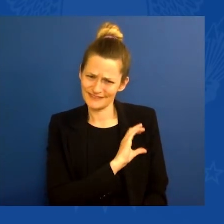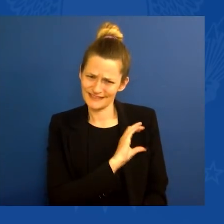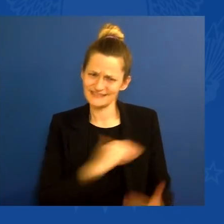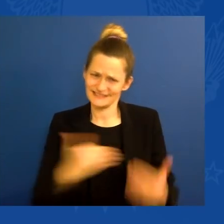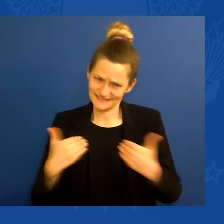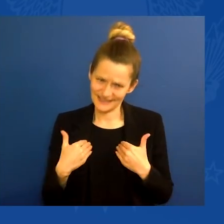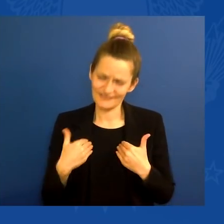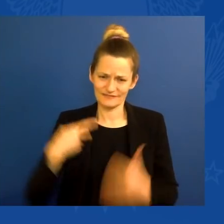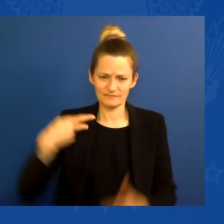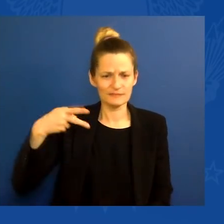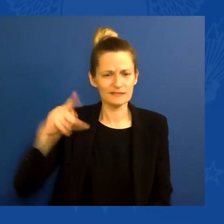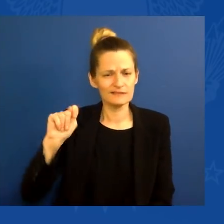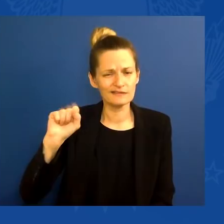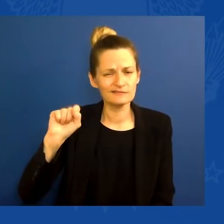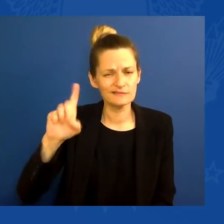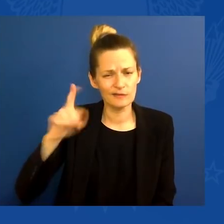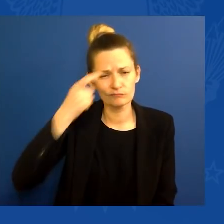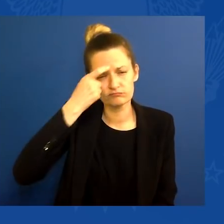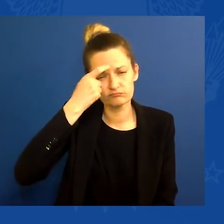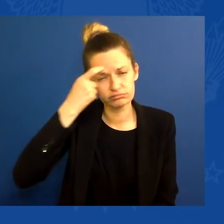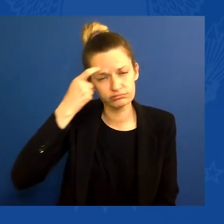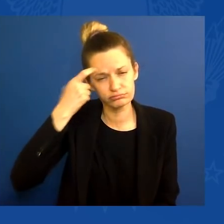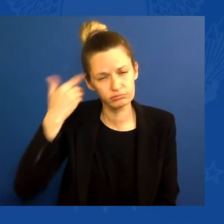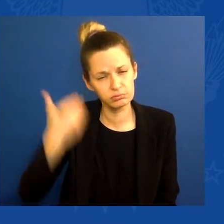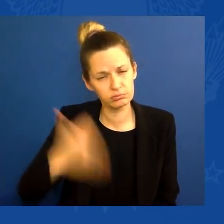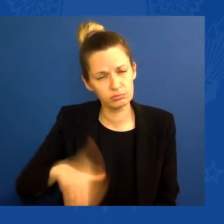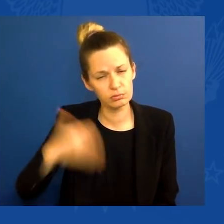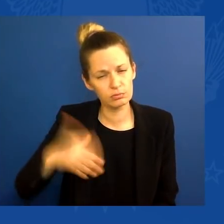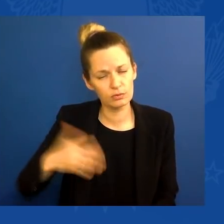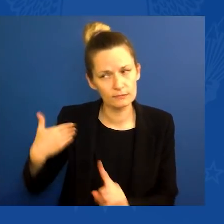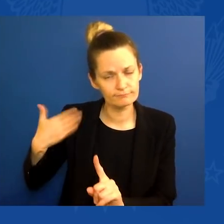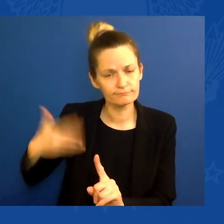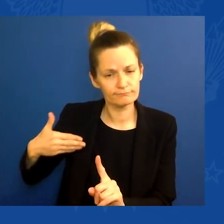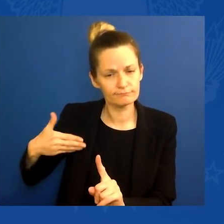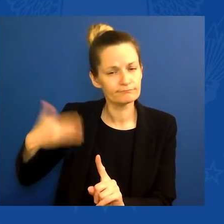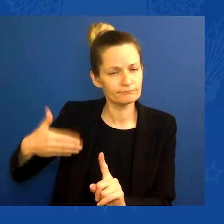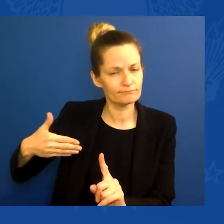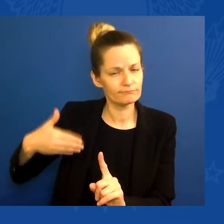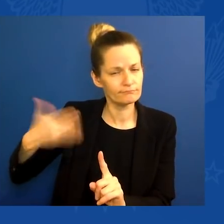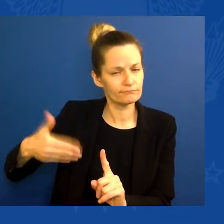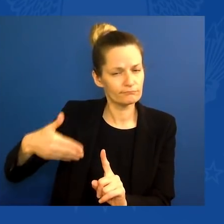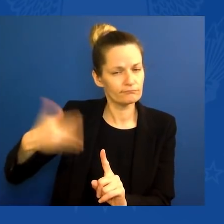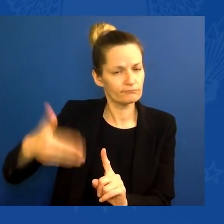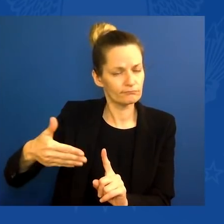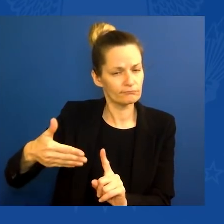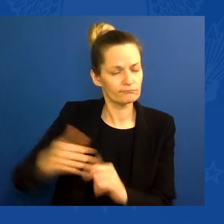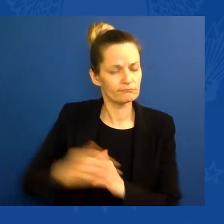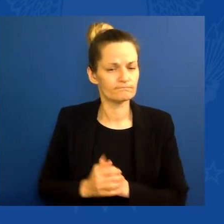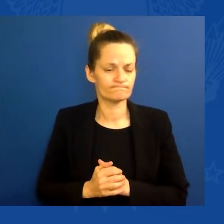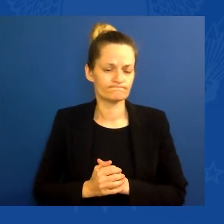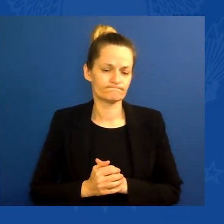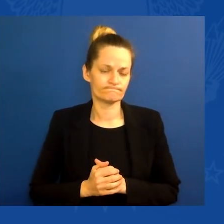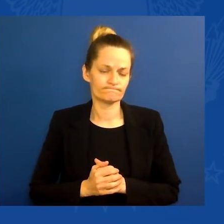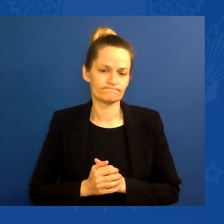and had to do things that they didn't have to -- think they'd have to do? We recognize it with our military.